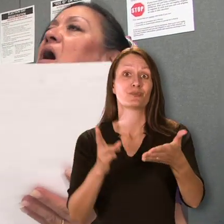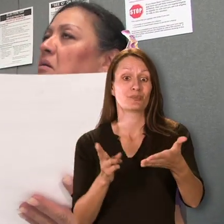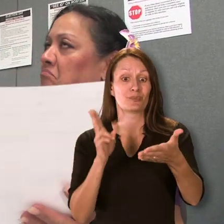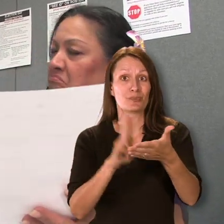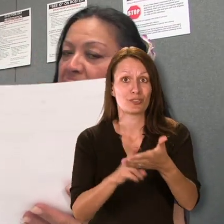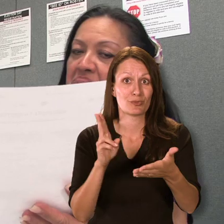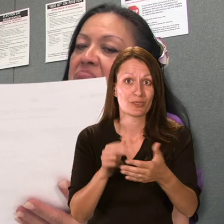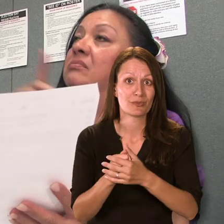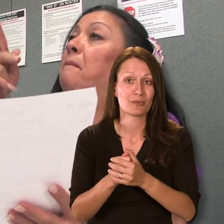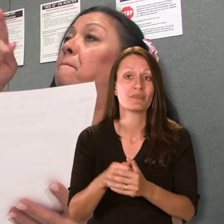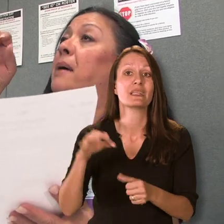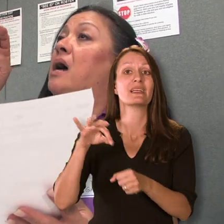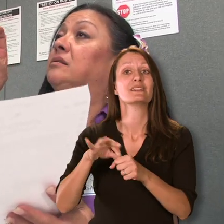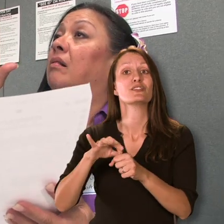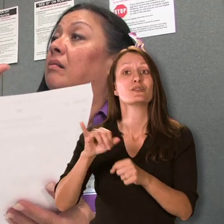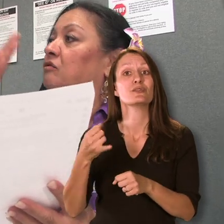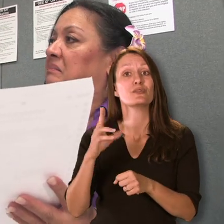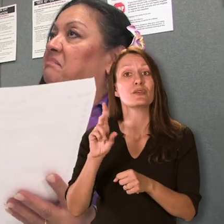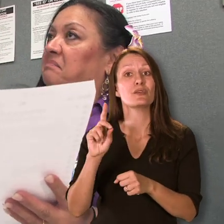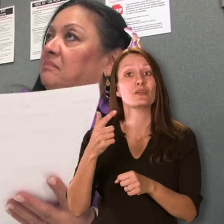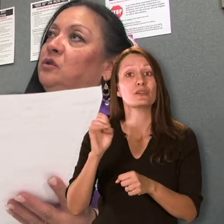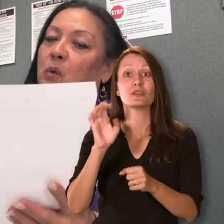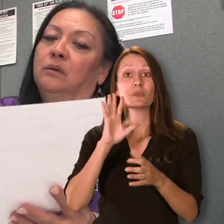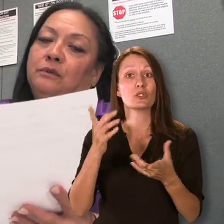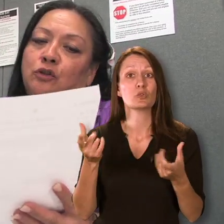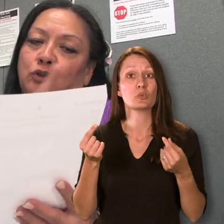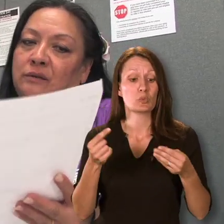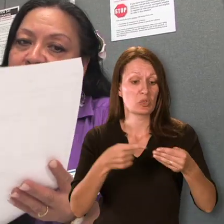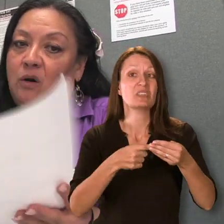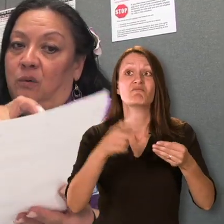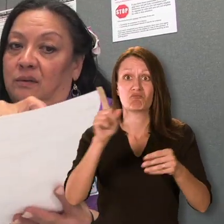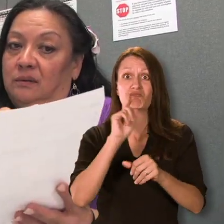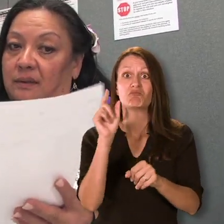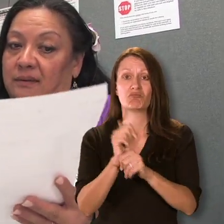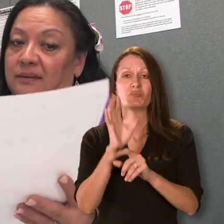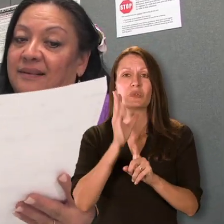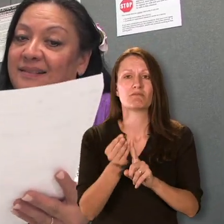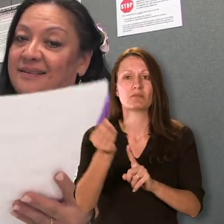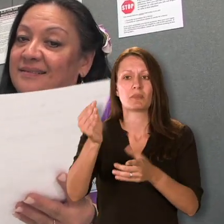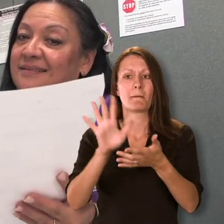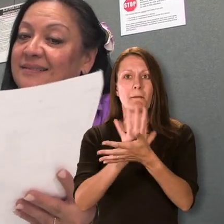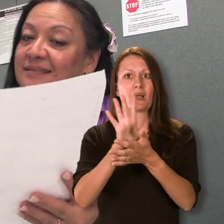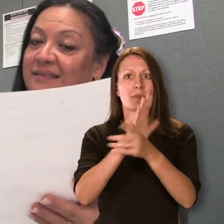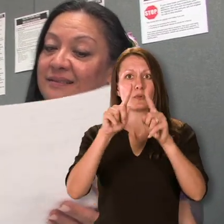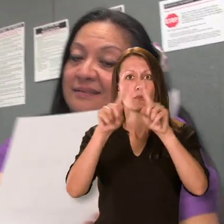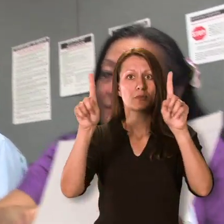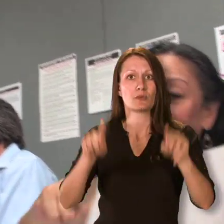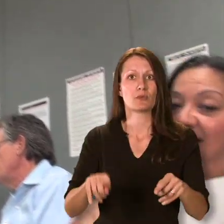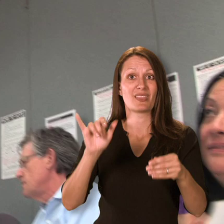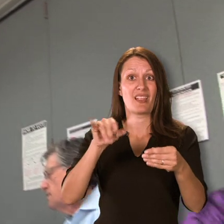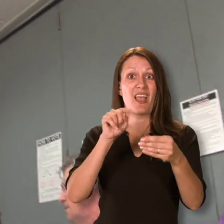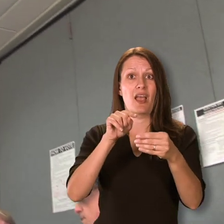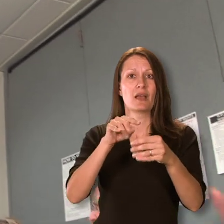Once you're registered, the Election Judge will give you an official paper ballot and a cardboard folder